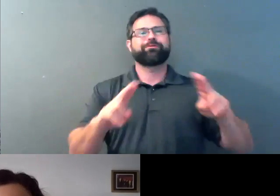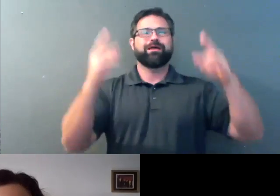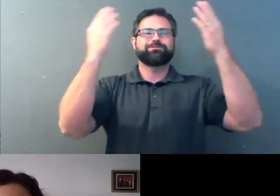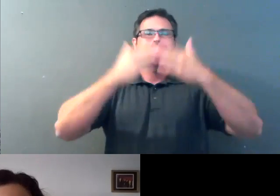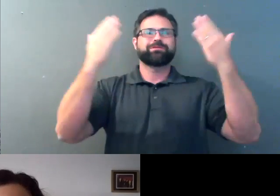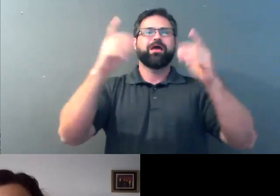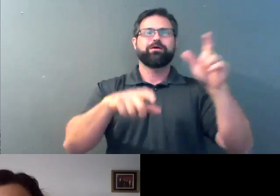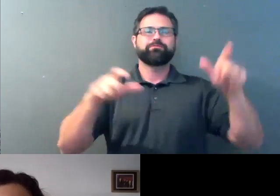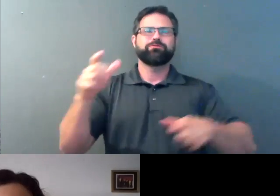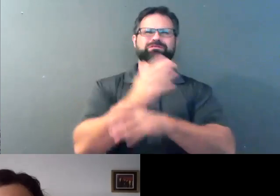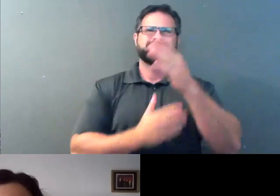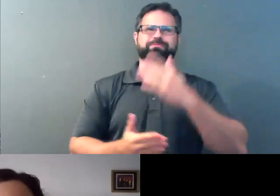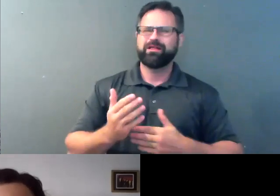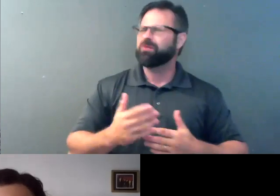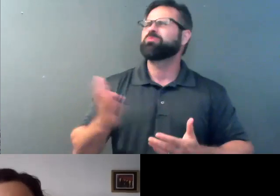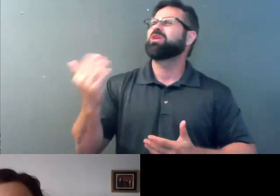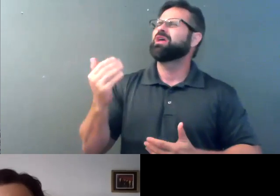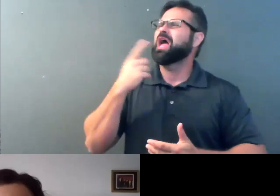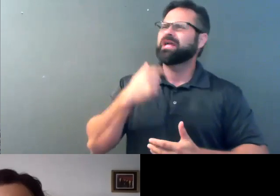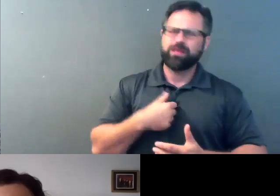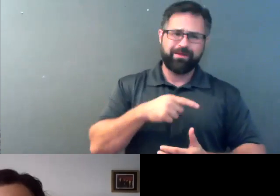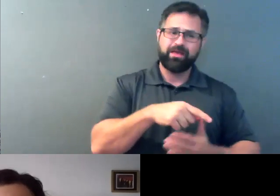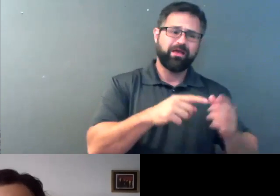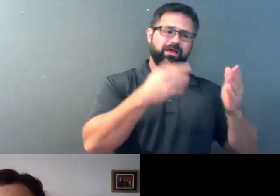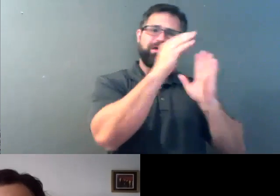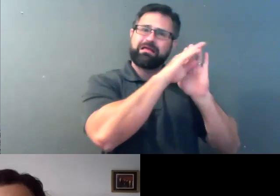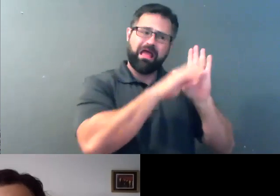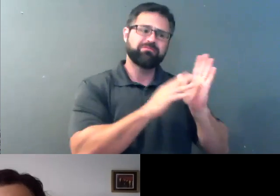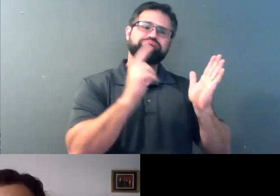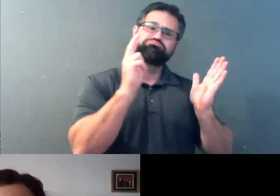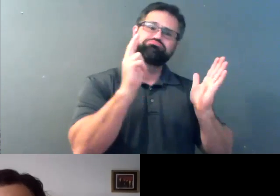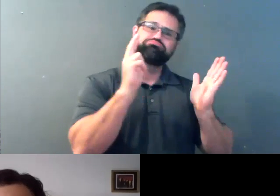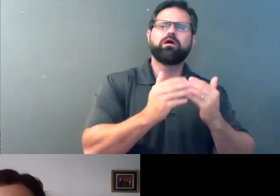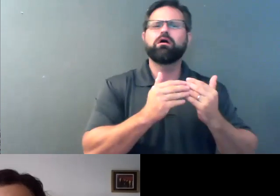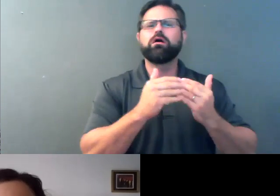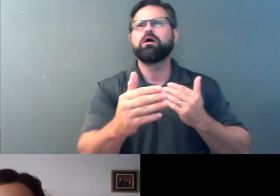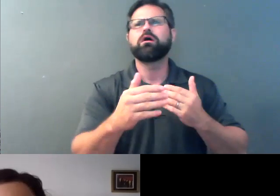the measures that were taken and what are the opportunities that civil society can join and use